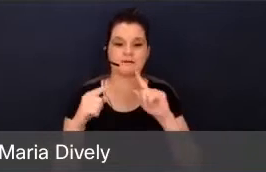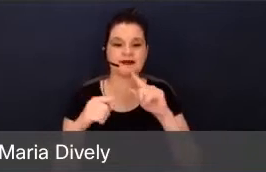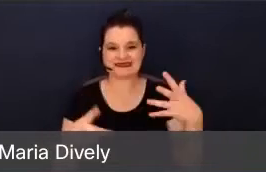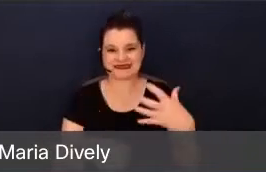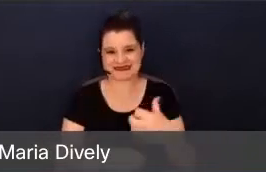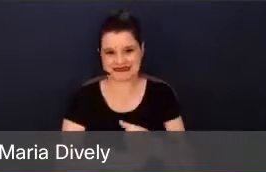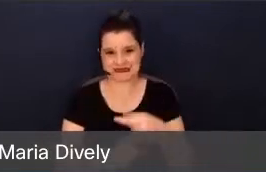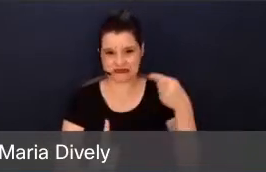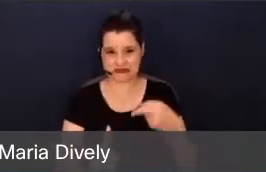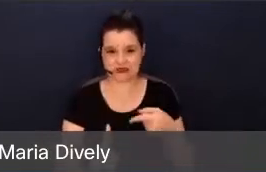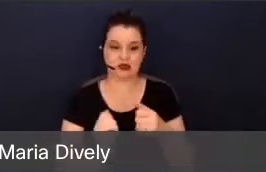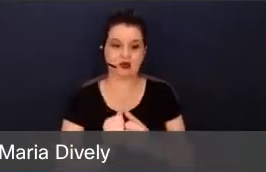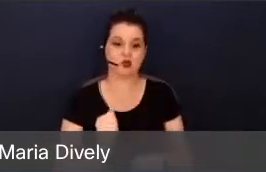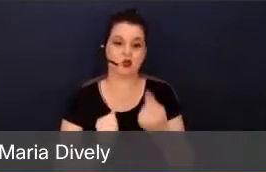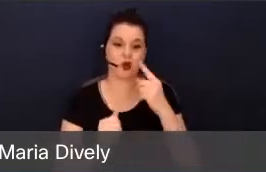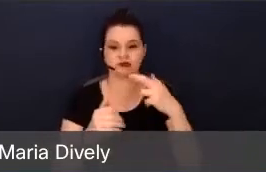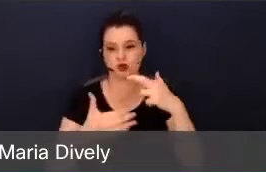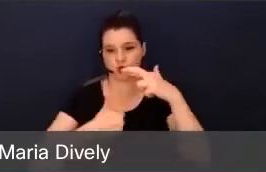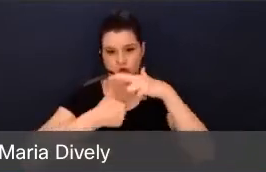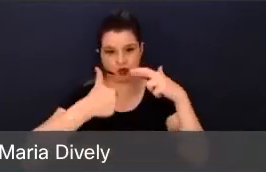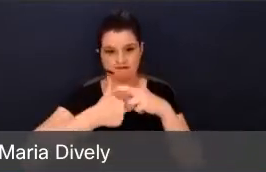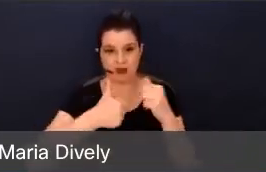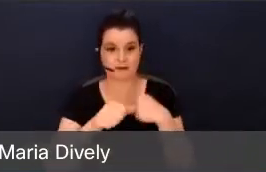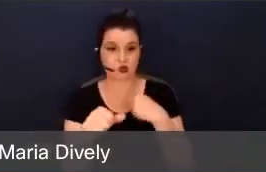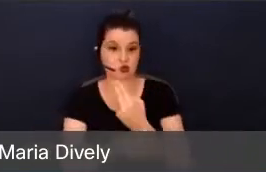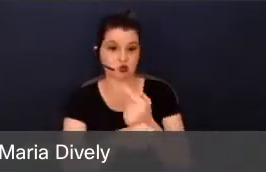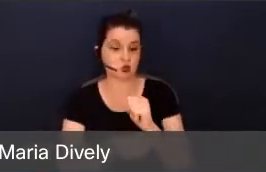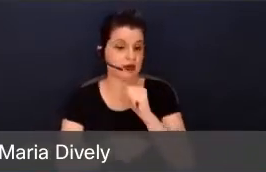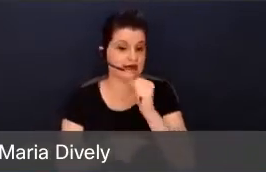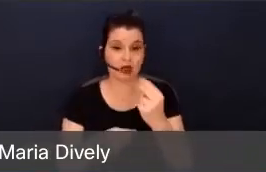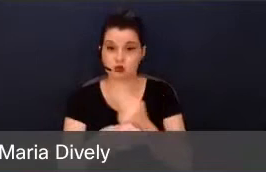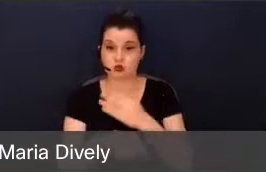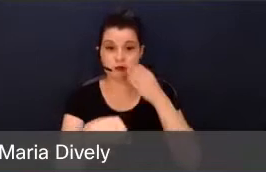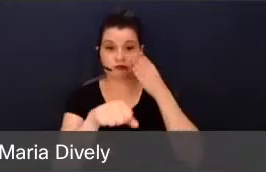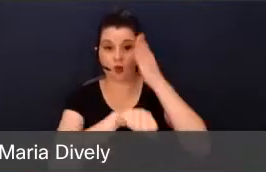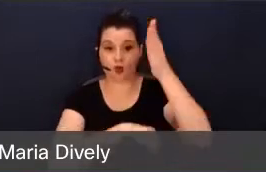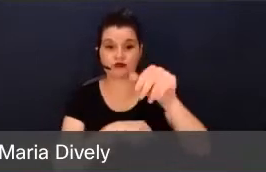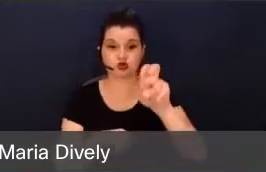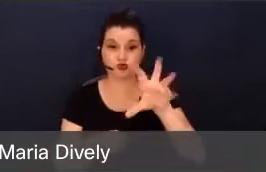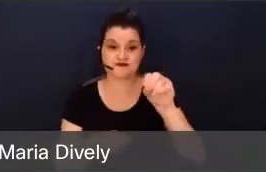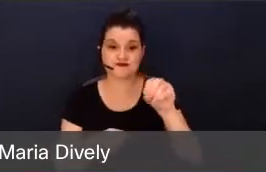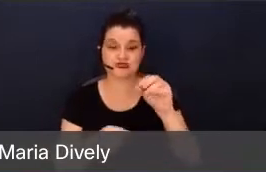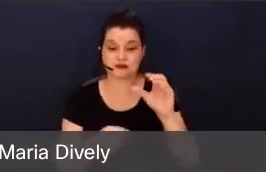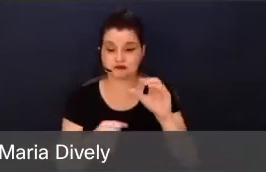Uh, one rule of thumb that's sometimes used is to not use more than 250 characters.